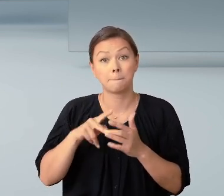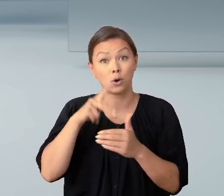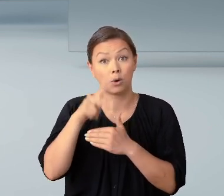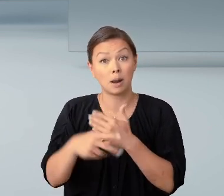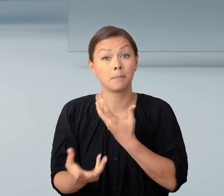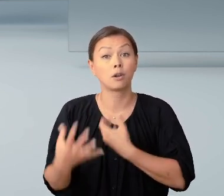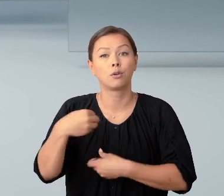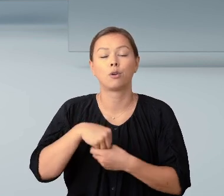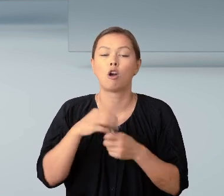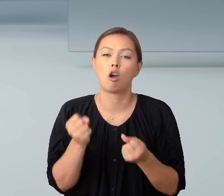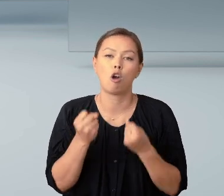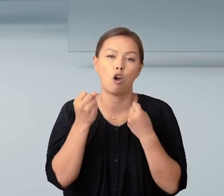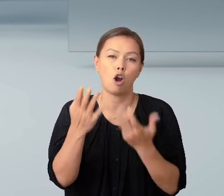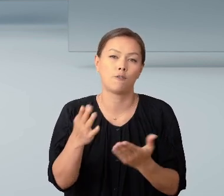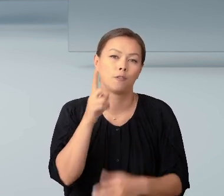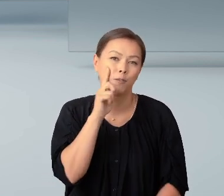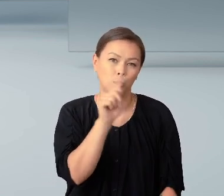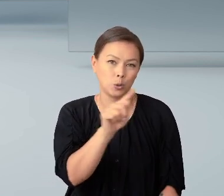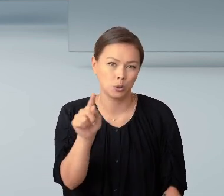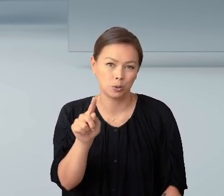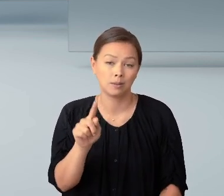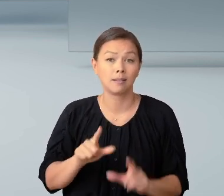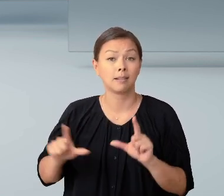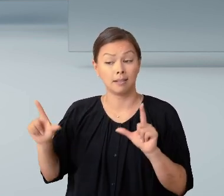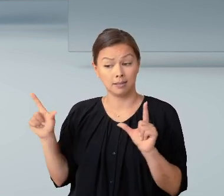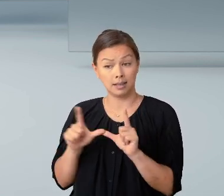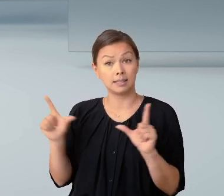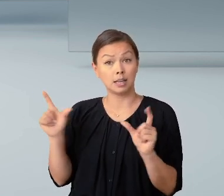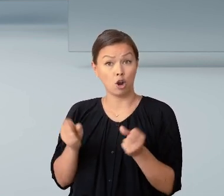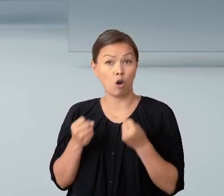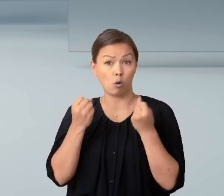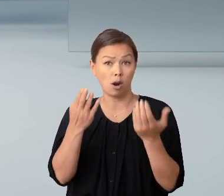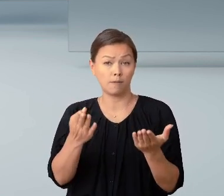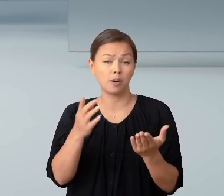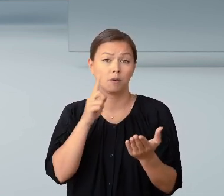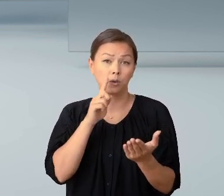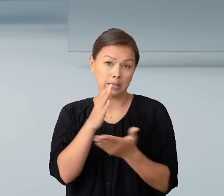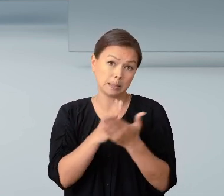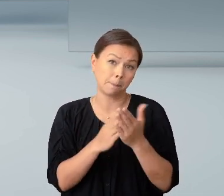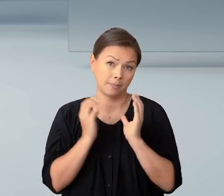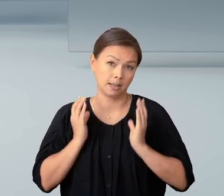offers for you, right? These are licensing offers to eligible customers,